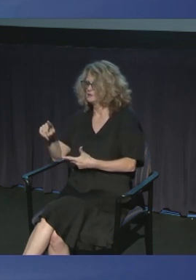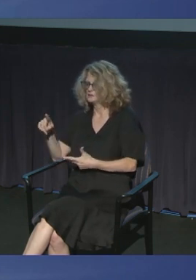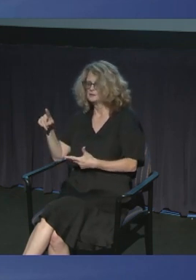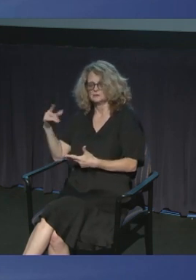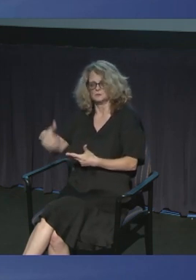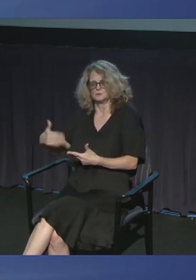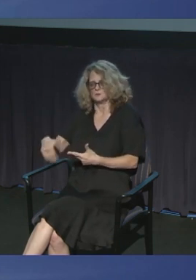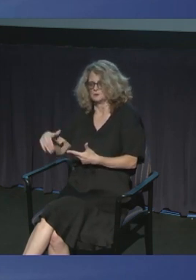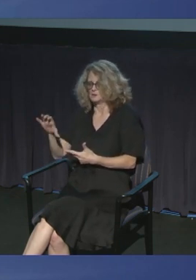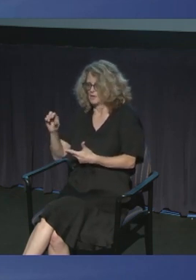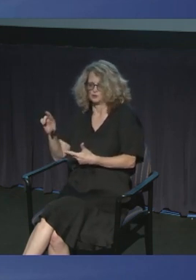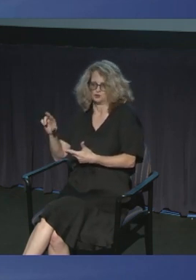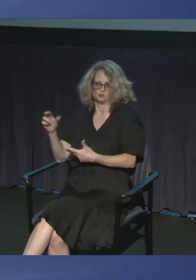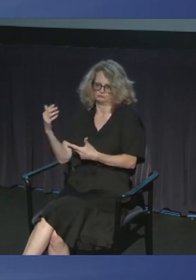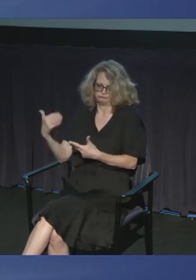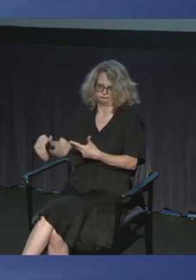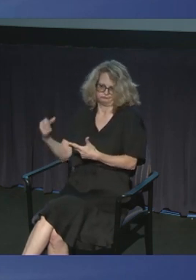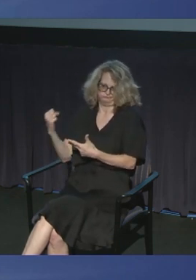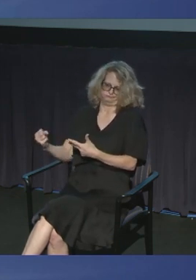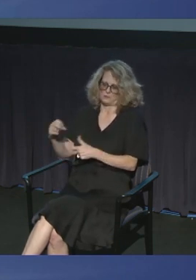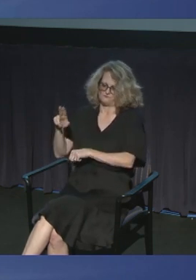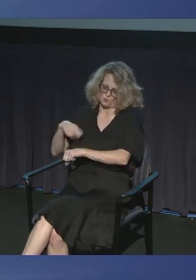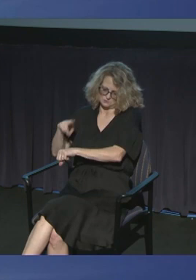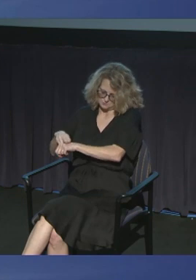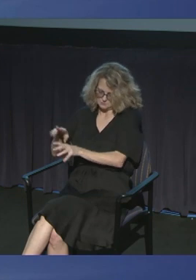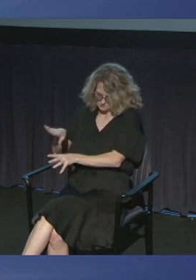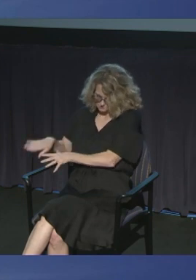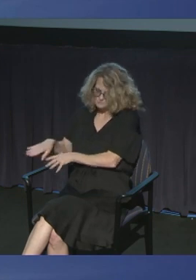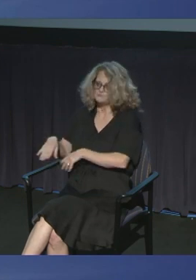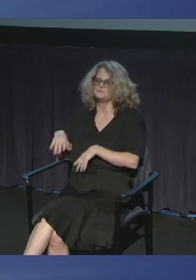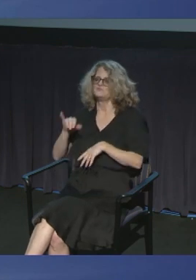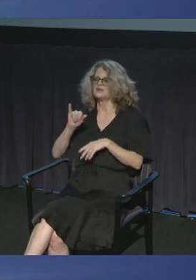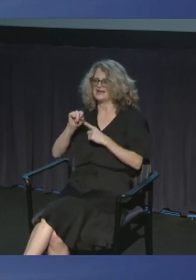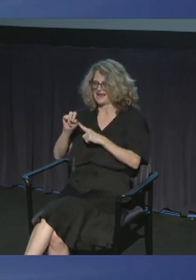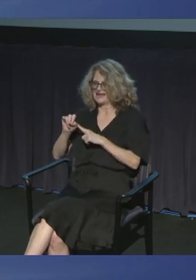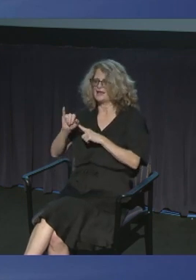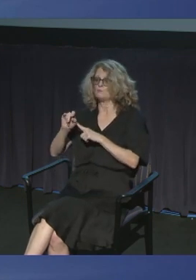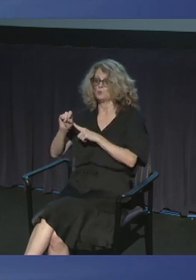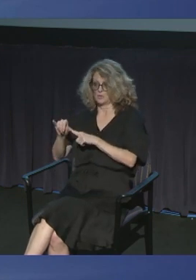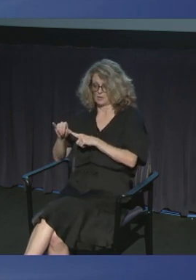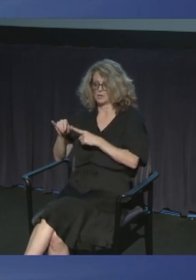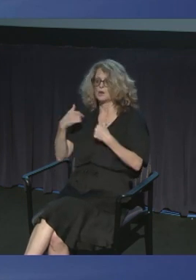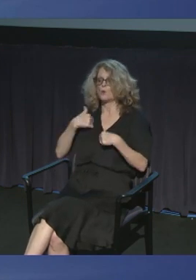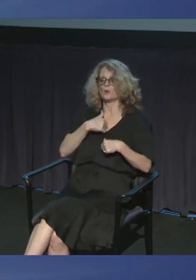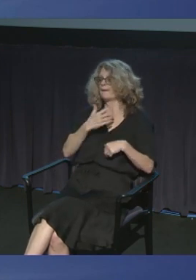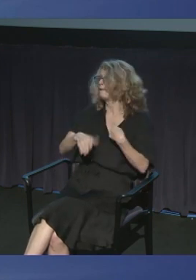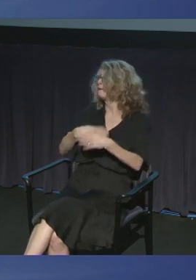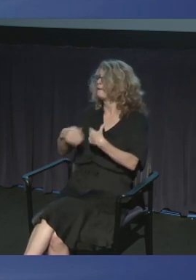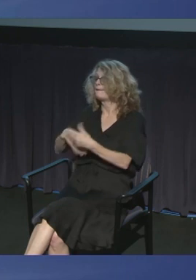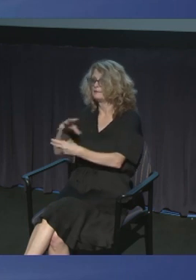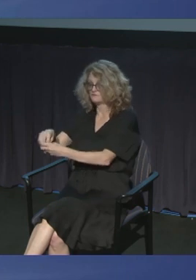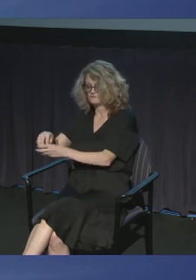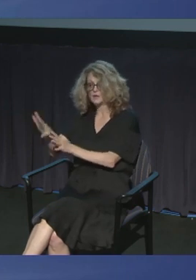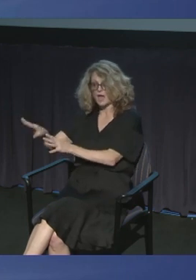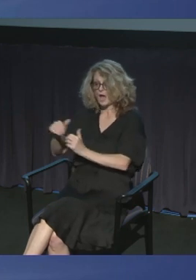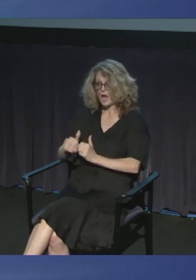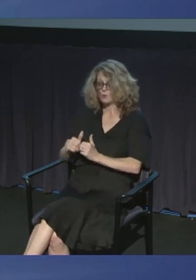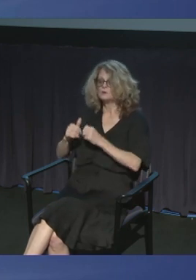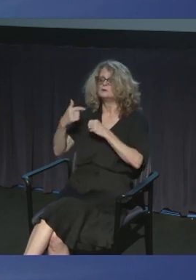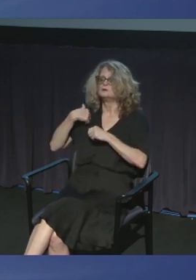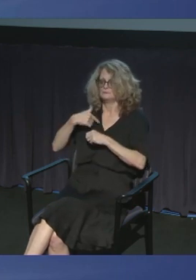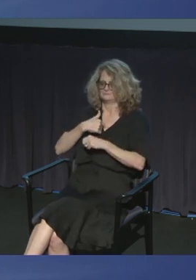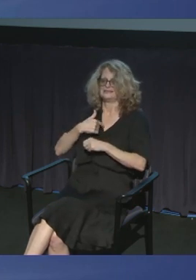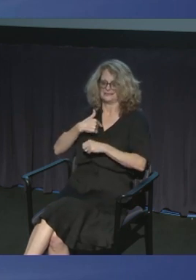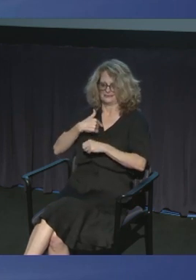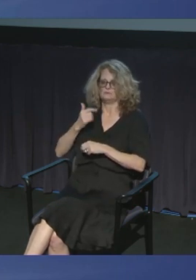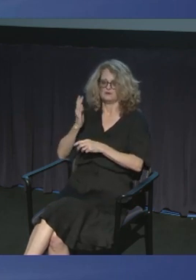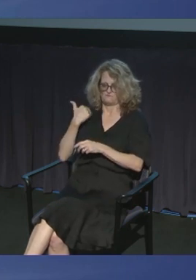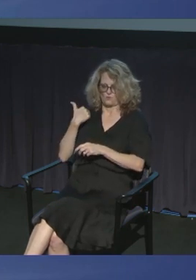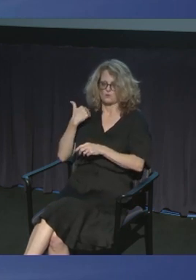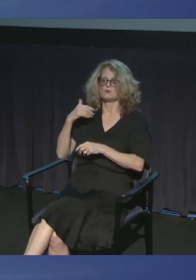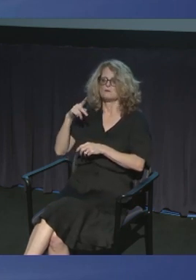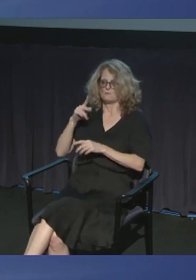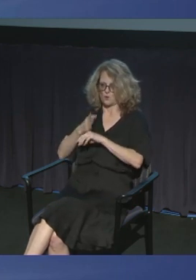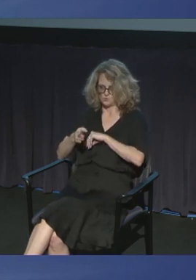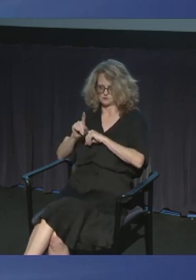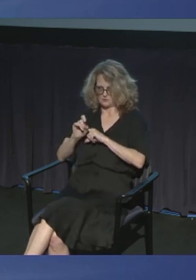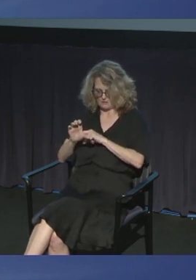DISEASES OF COURSE.